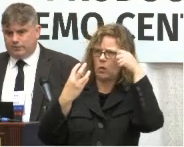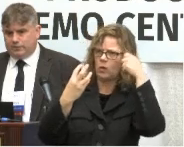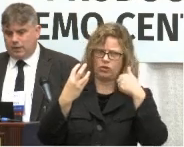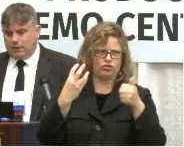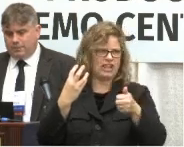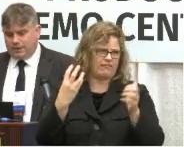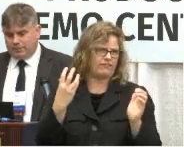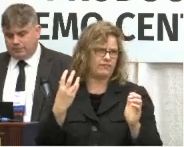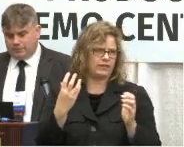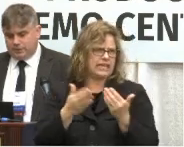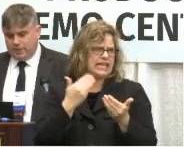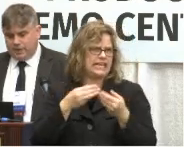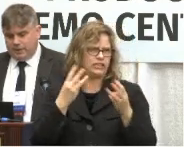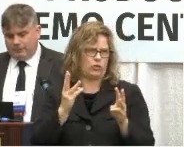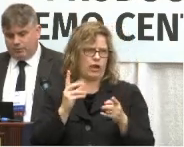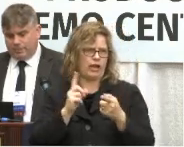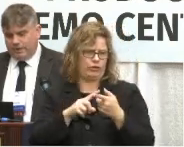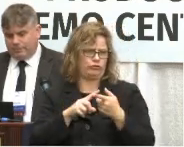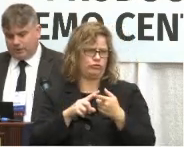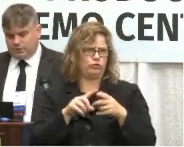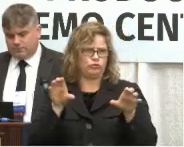to be able to perform that function.